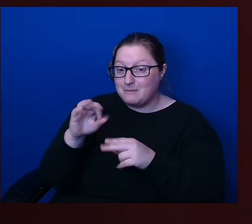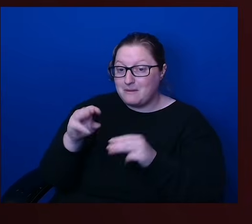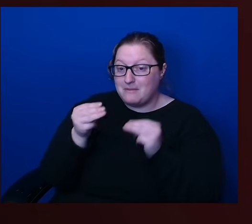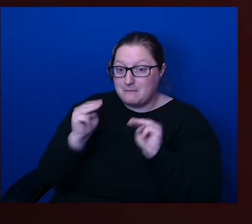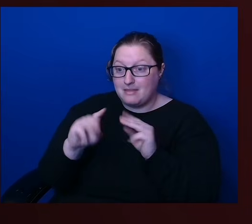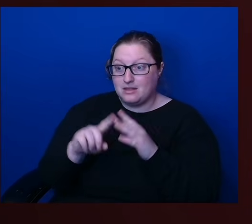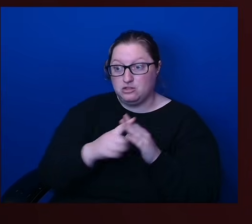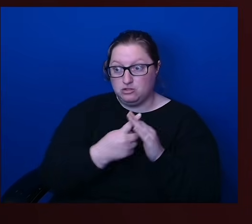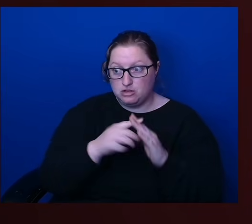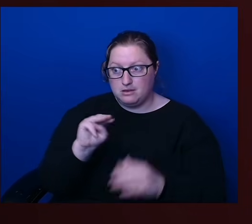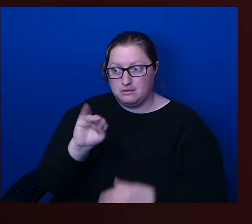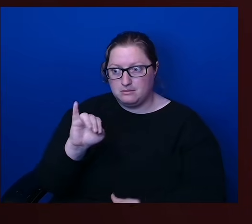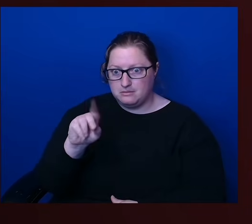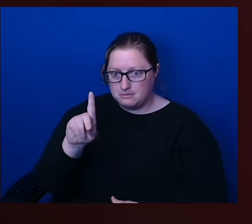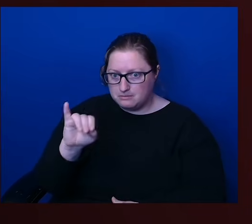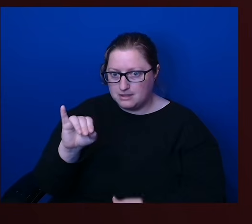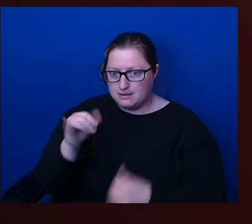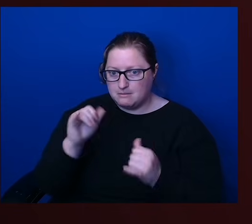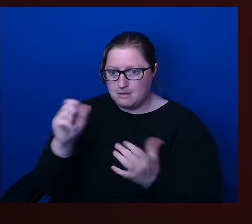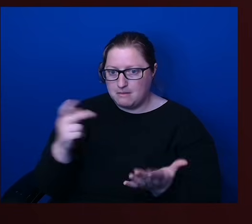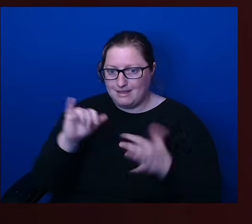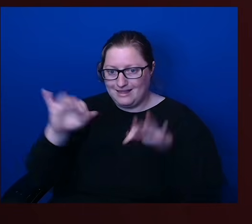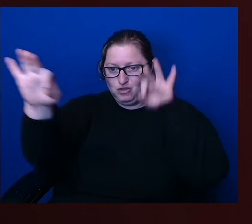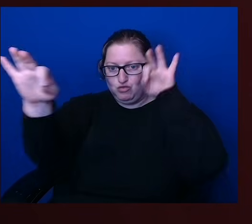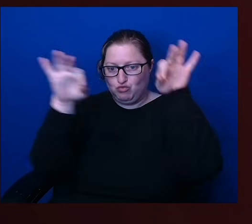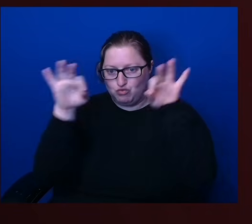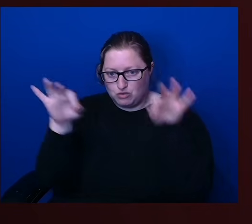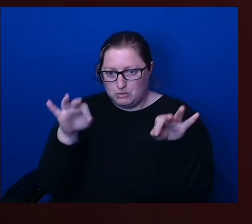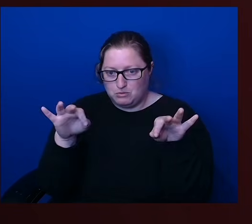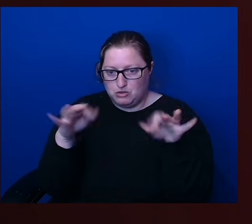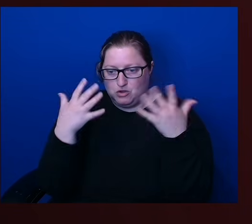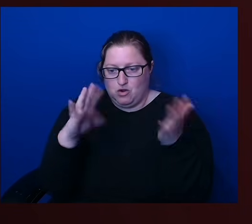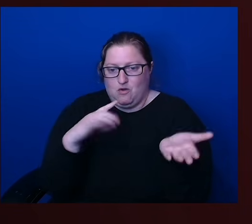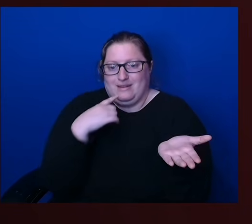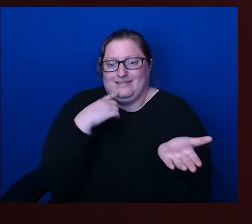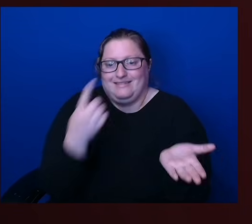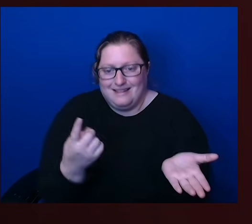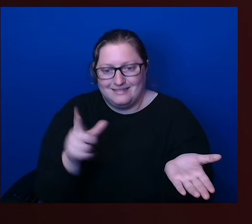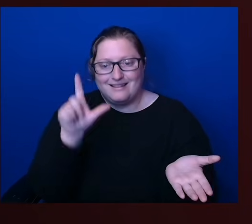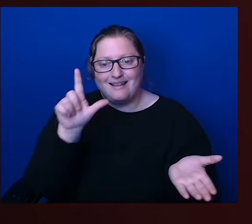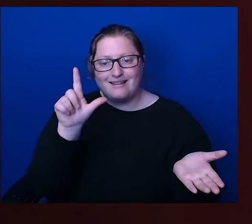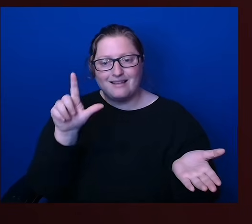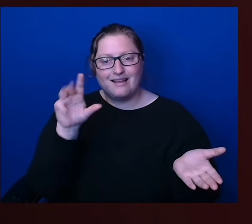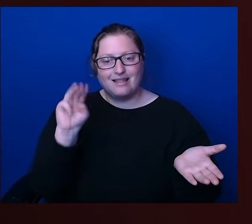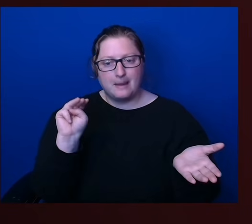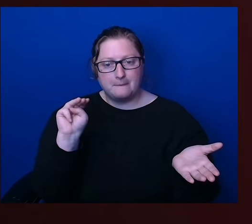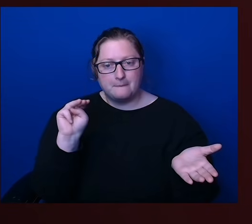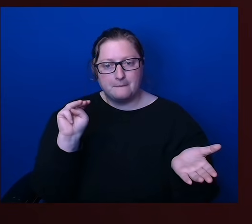He goes, "The description tells the LLM what to call.